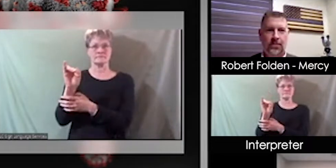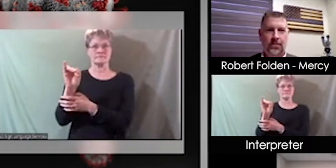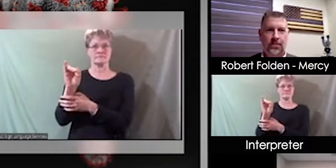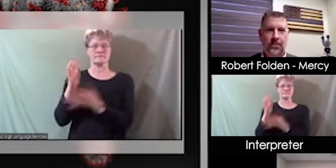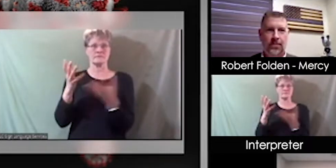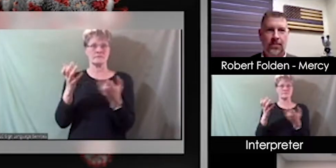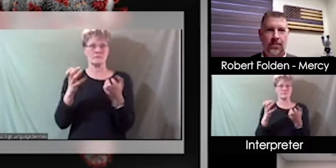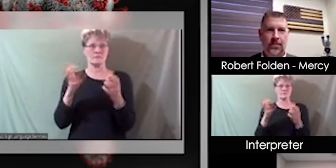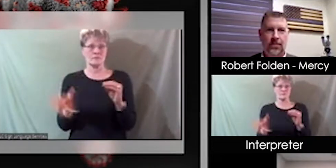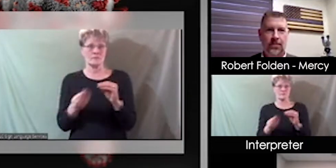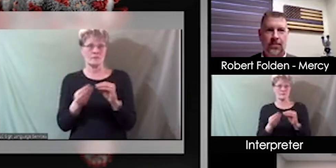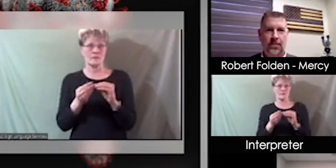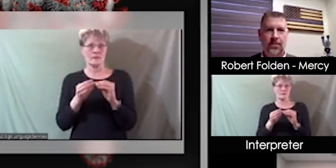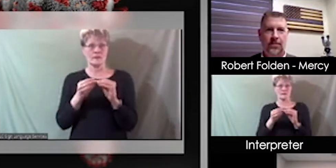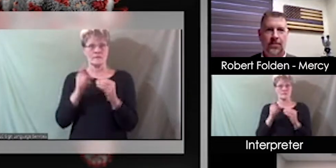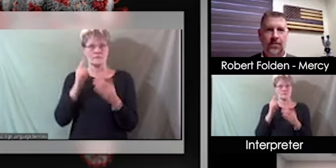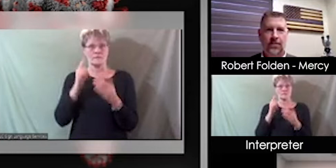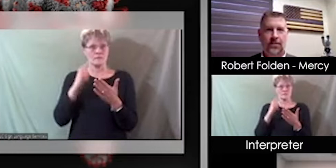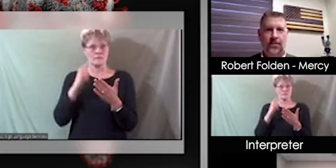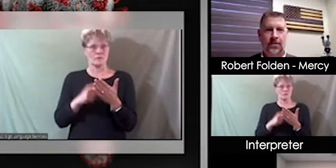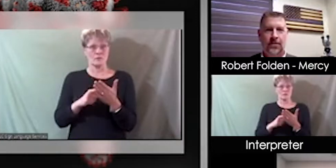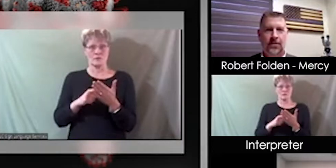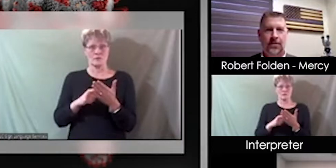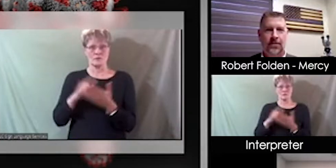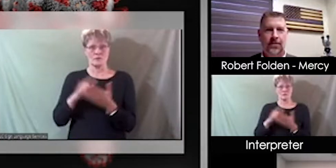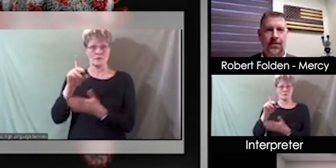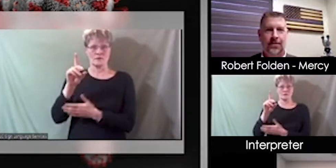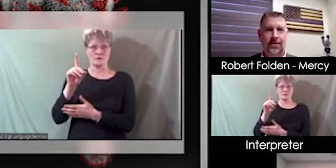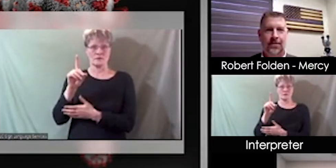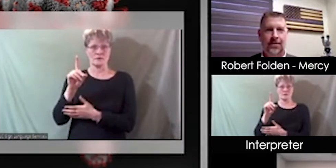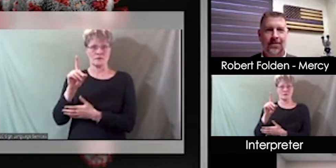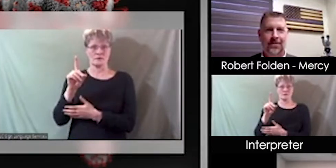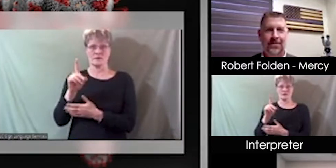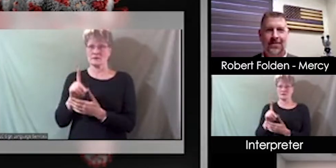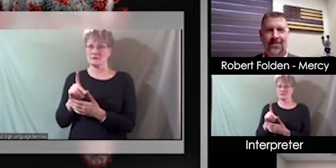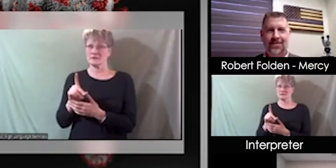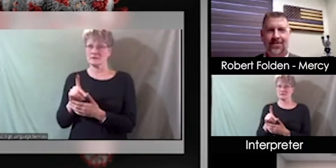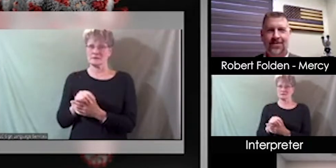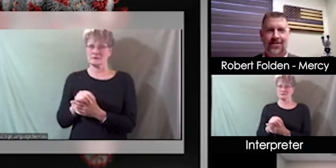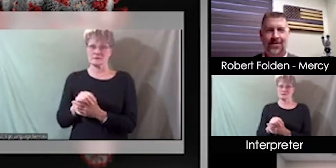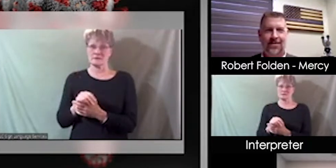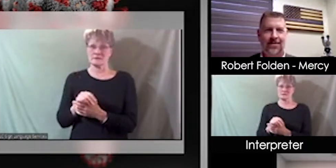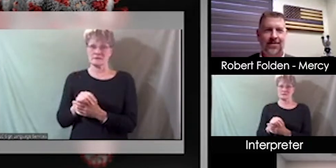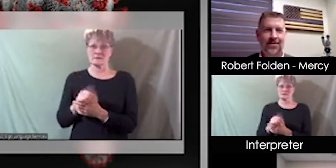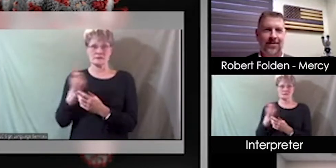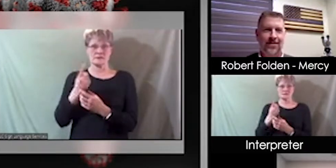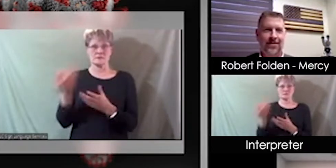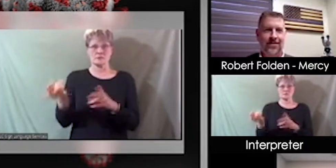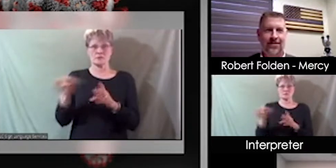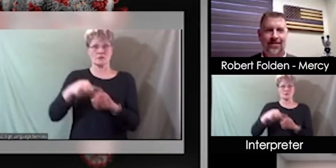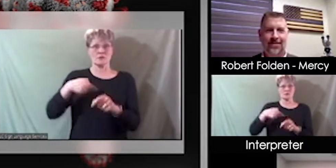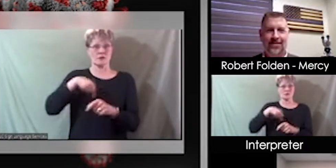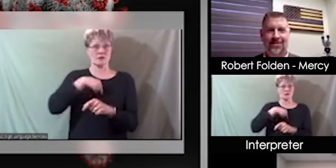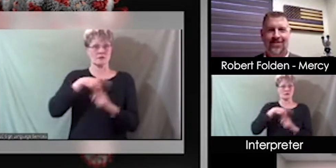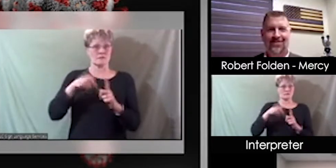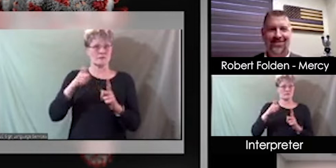Germano has joined us from Shasta Community Health Center so if you have any questions for him, there he is right there.